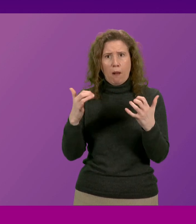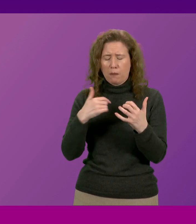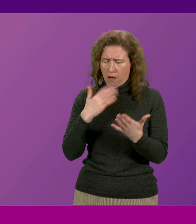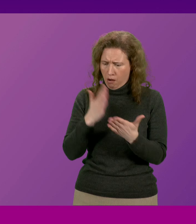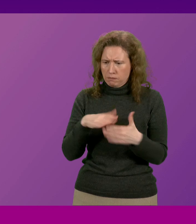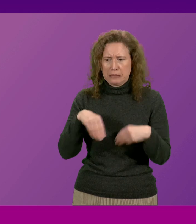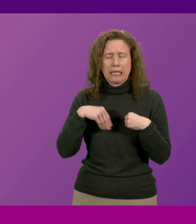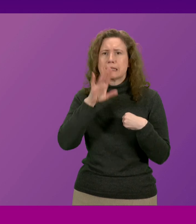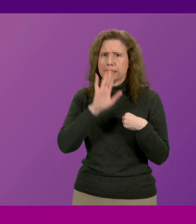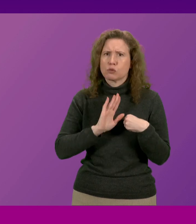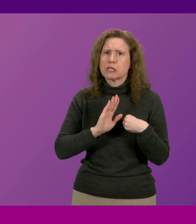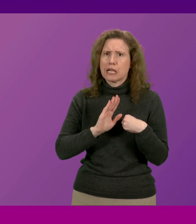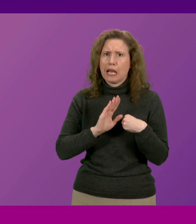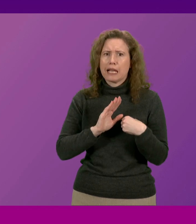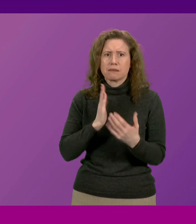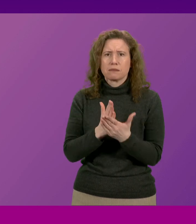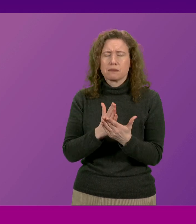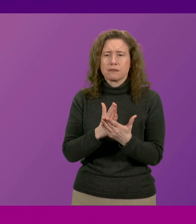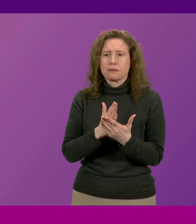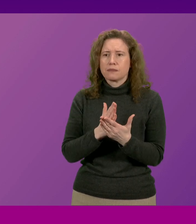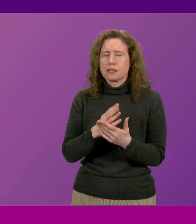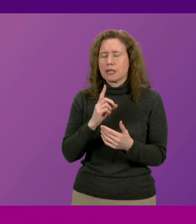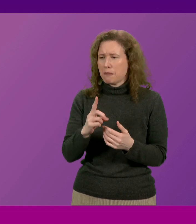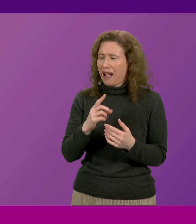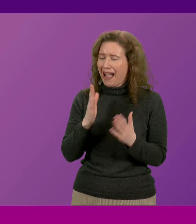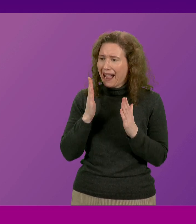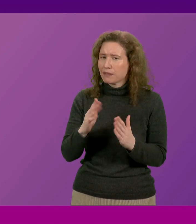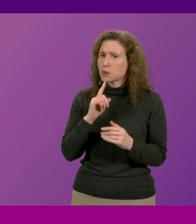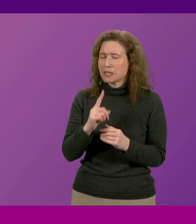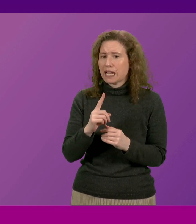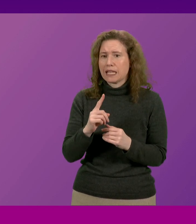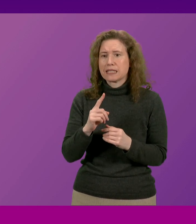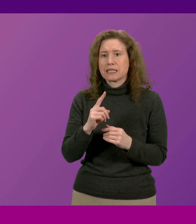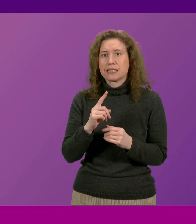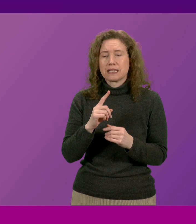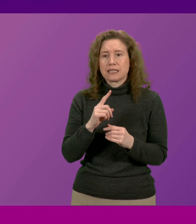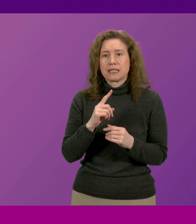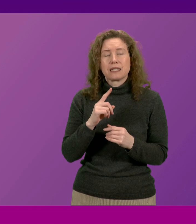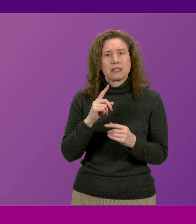I take the issue. However, I have to say that non-fatal strangulation is treated as a very